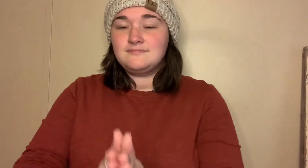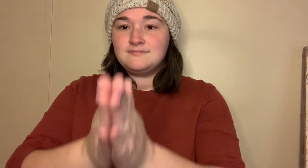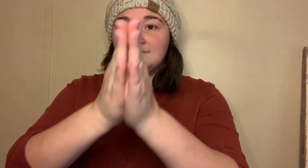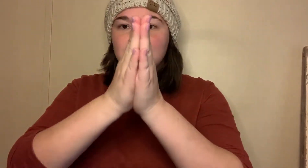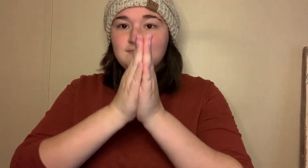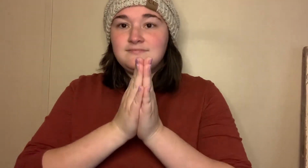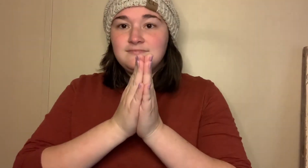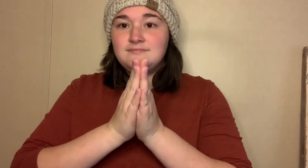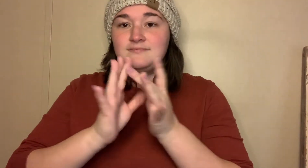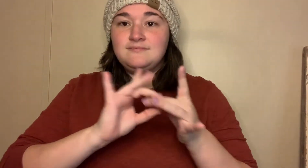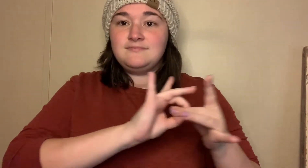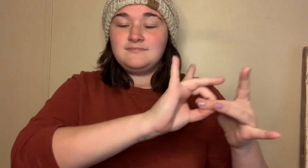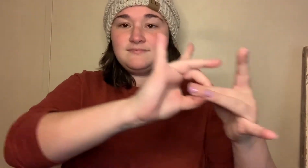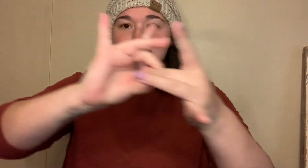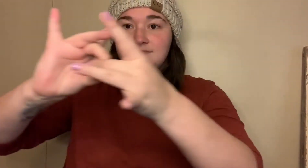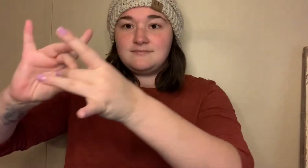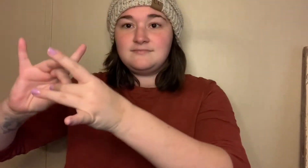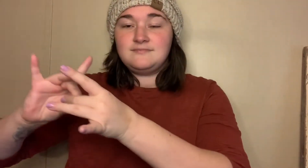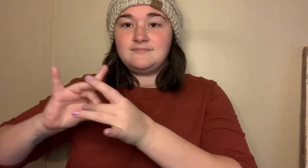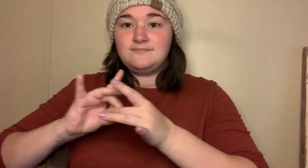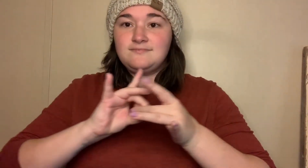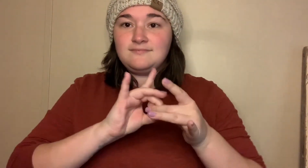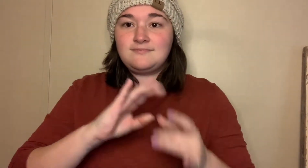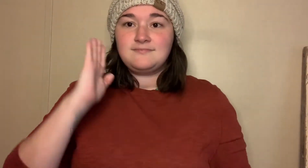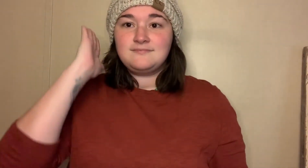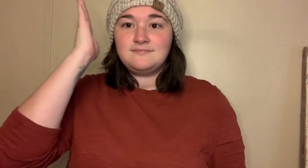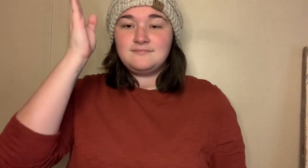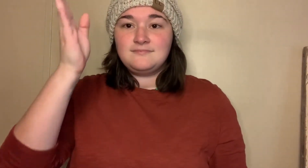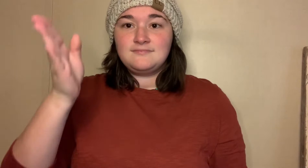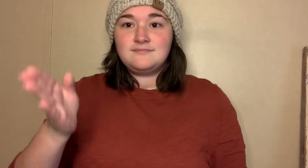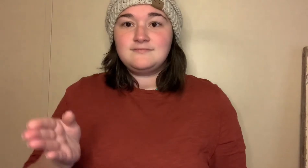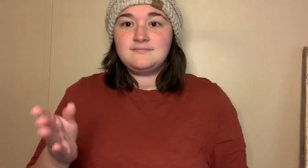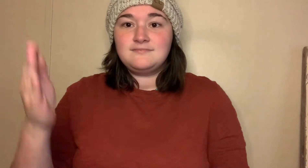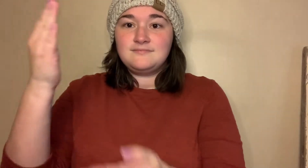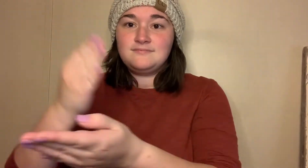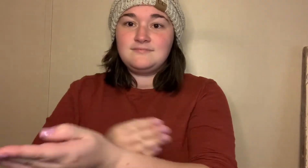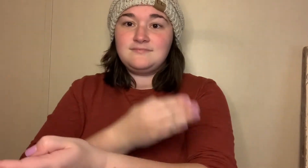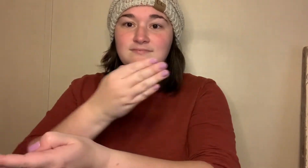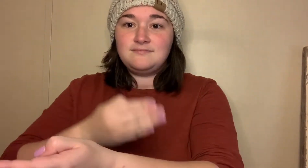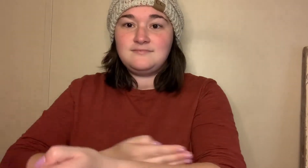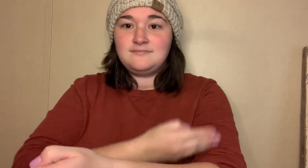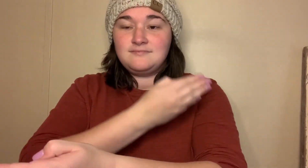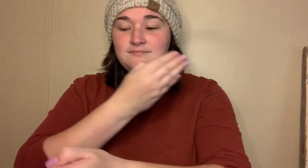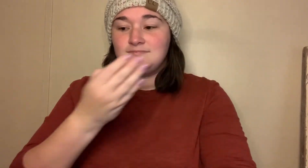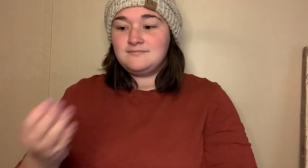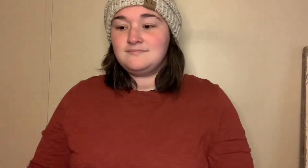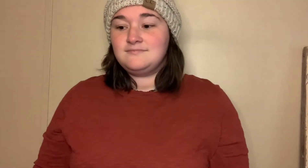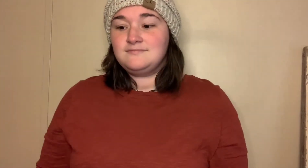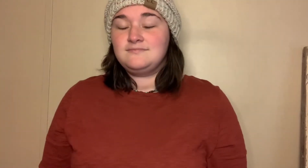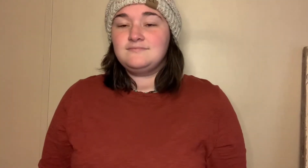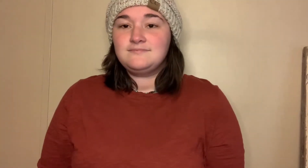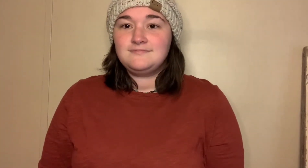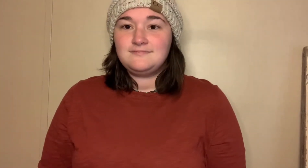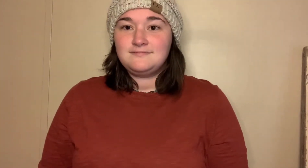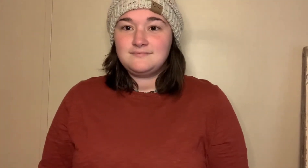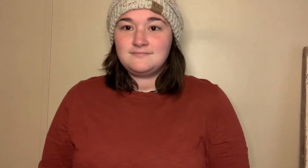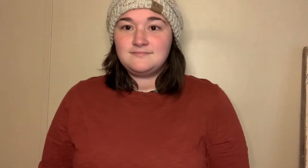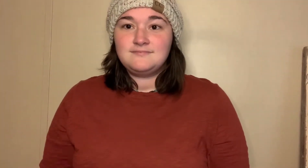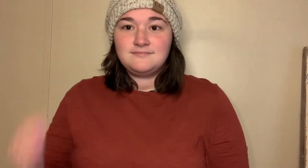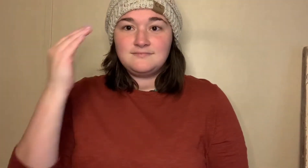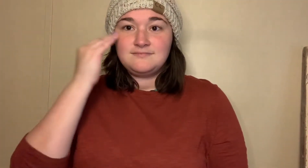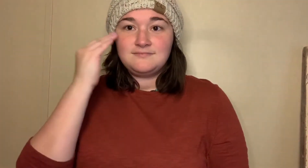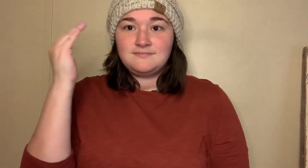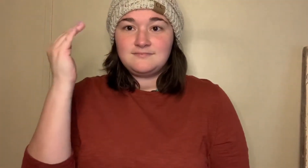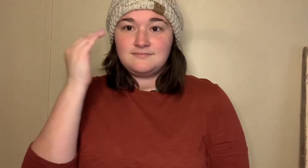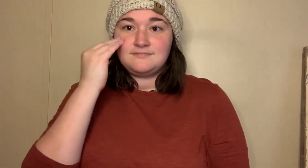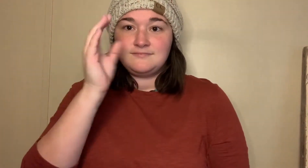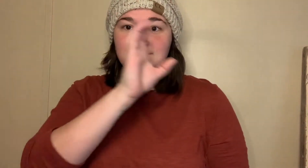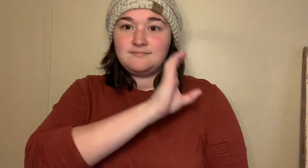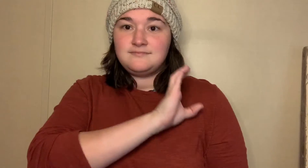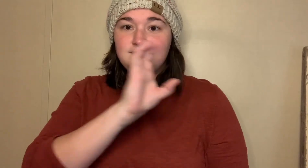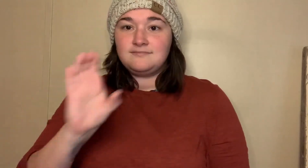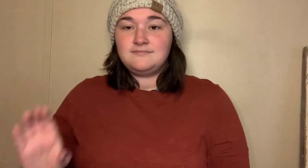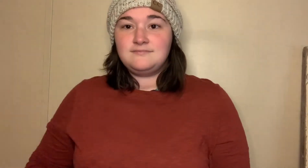and we pray that all unity may one day be restored and they'll know we are christians